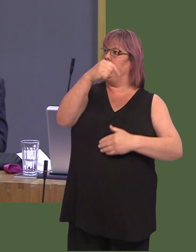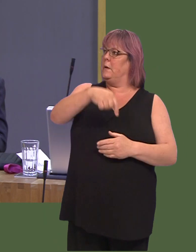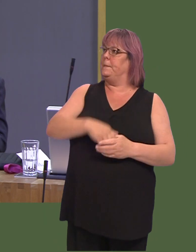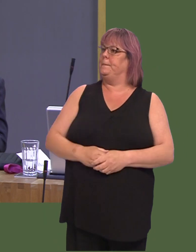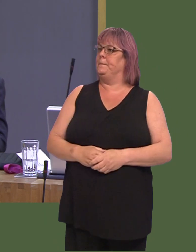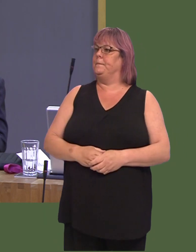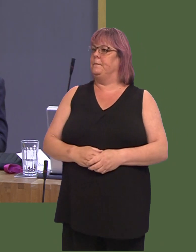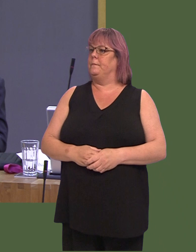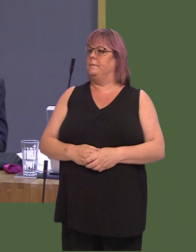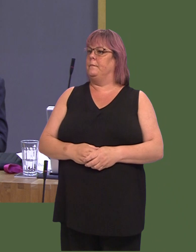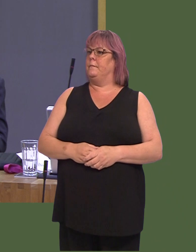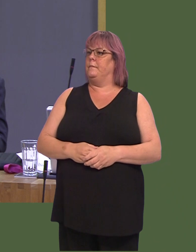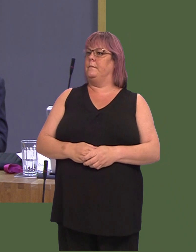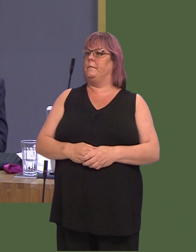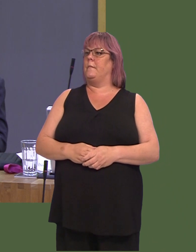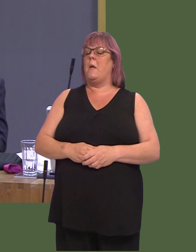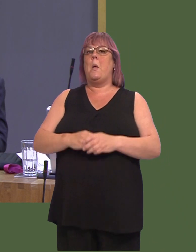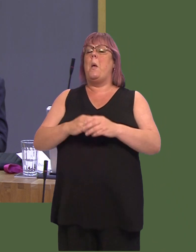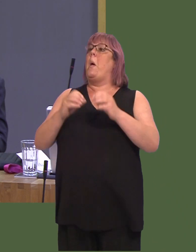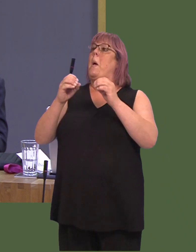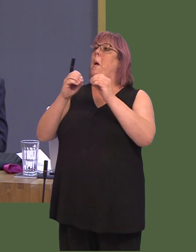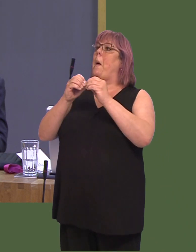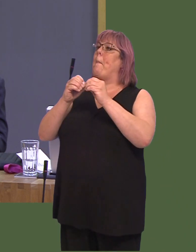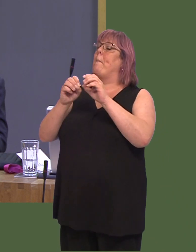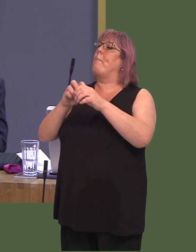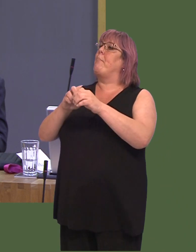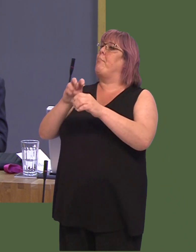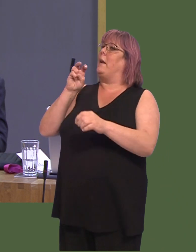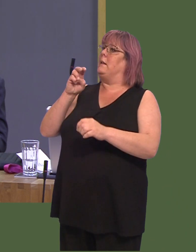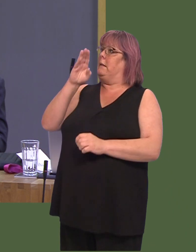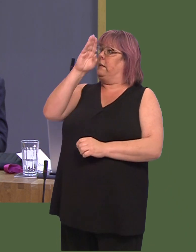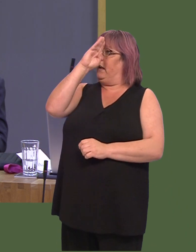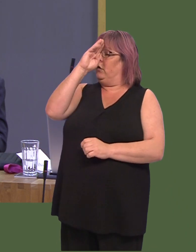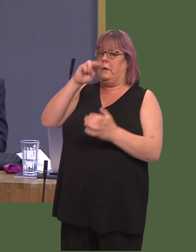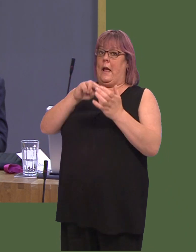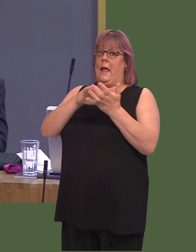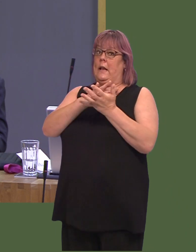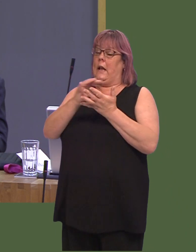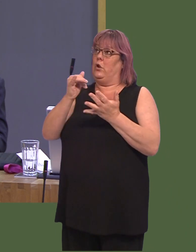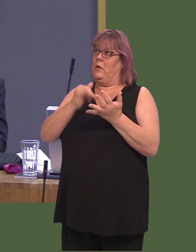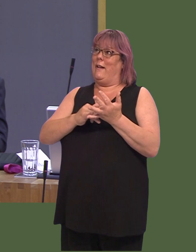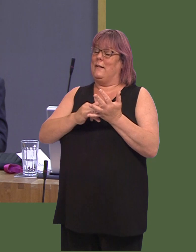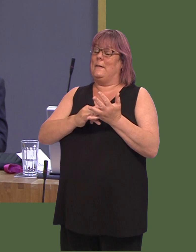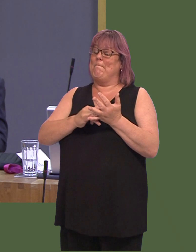Unlike the promises on the side of the famous big red bus, Brexit's danger for the NHS has